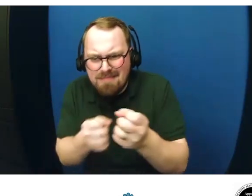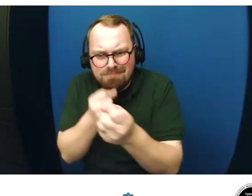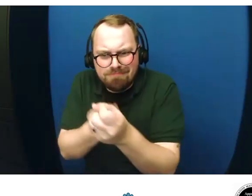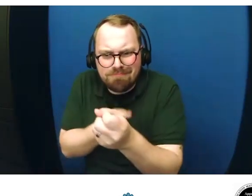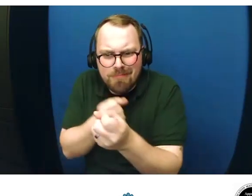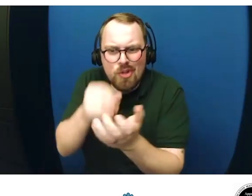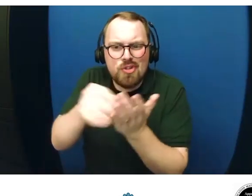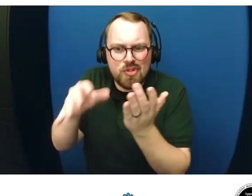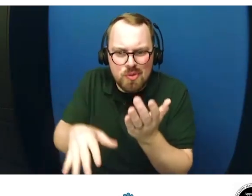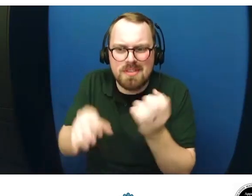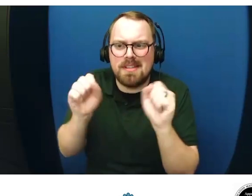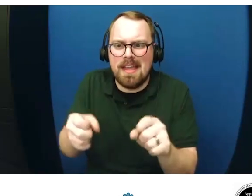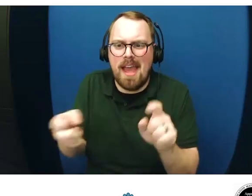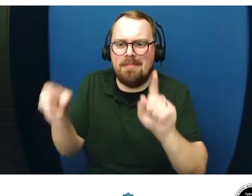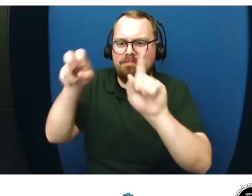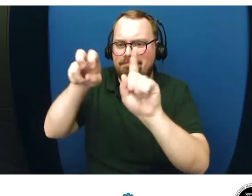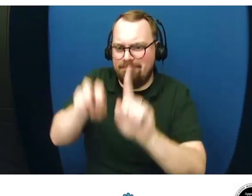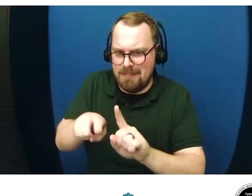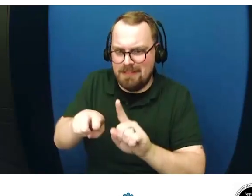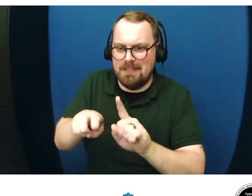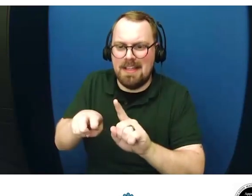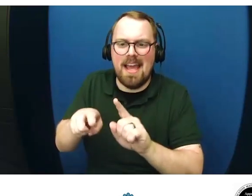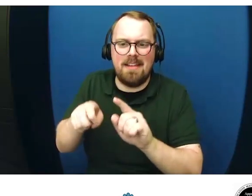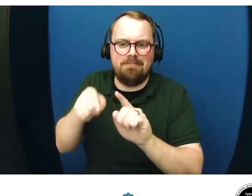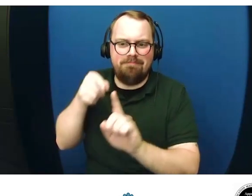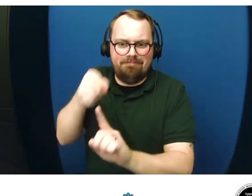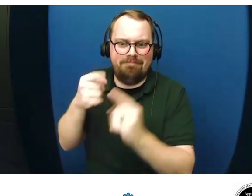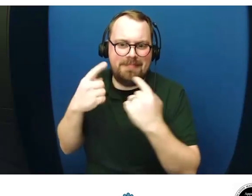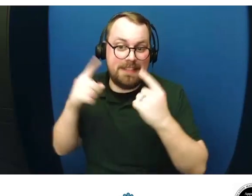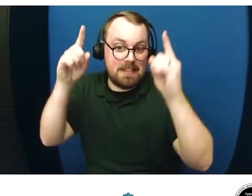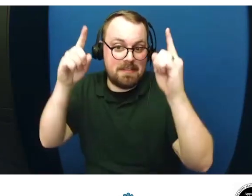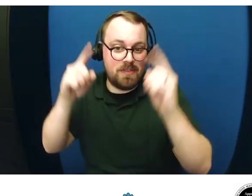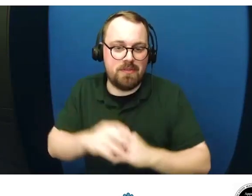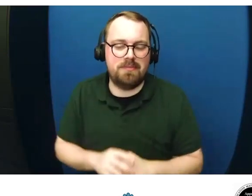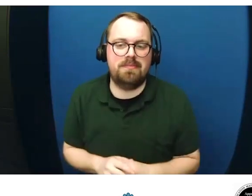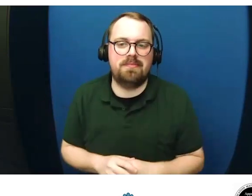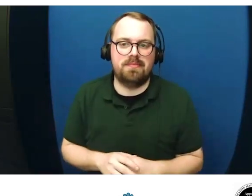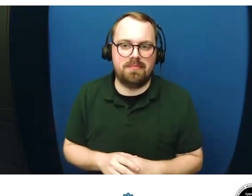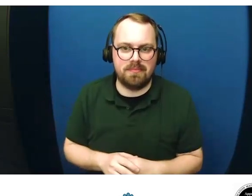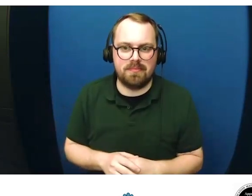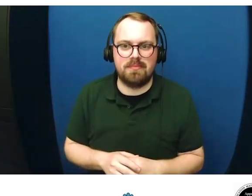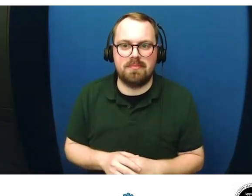we need in order for that to be a successful situation.